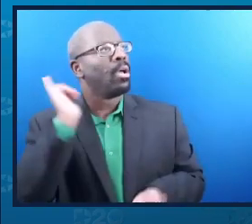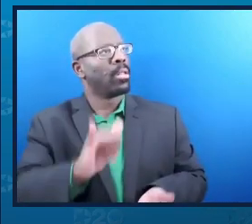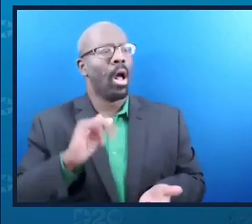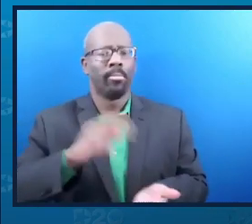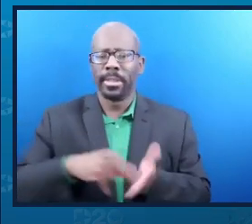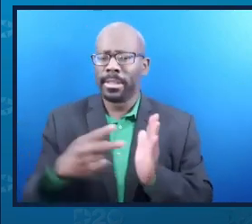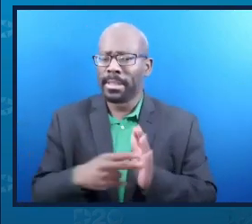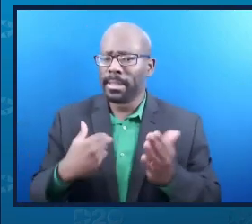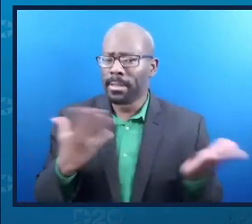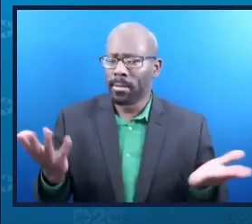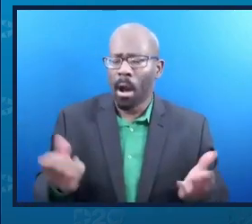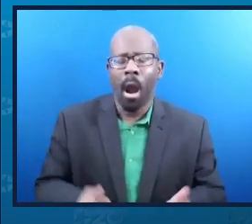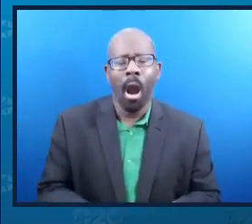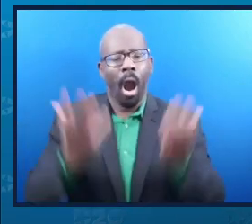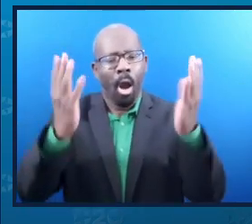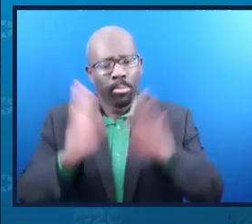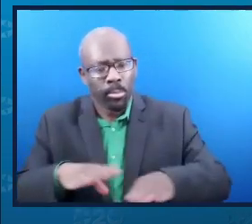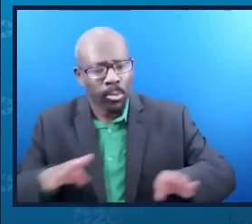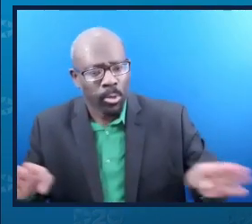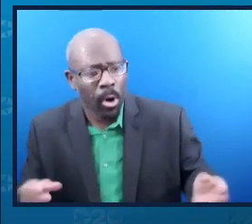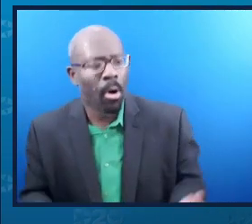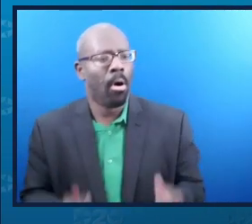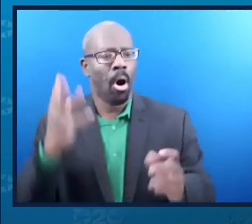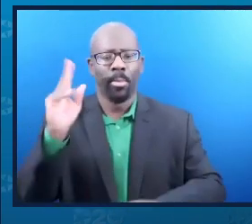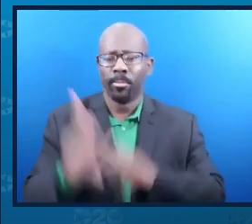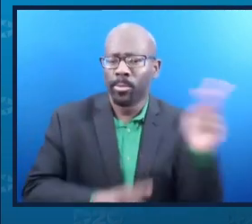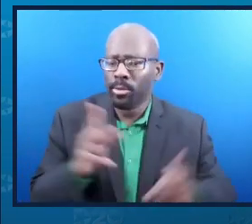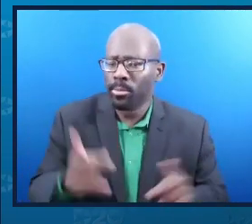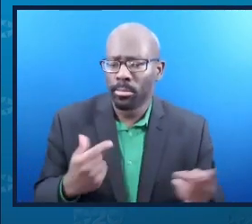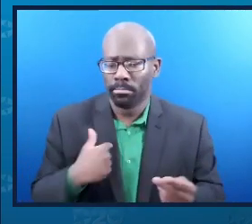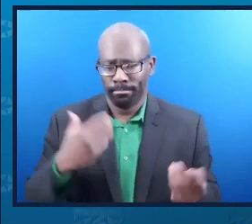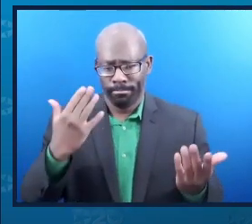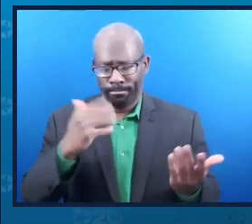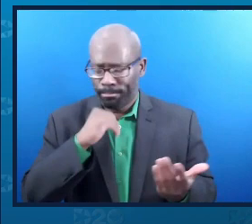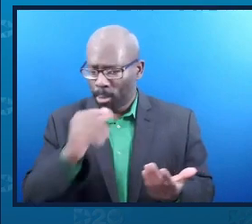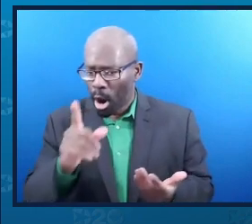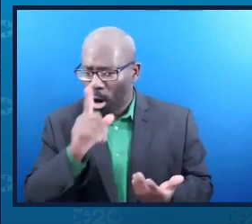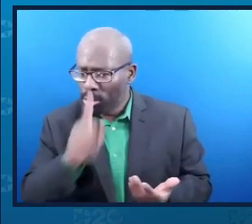IN A COMMITTED MYSELF TO THE